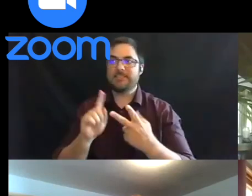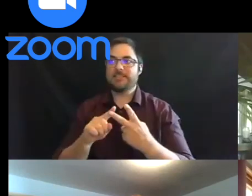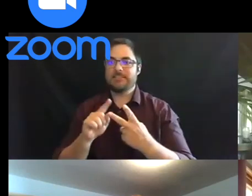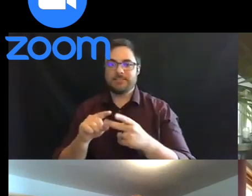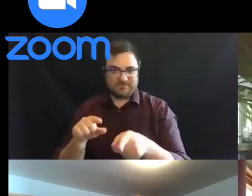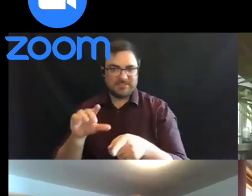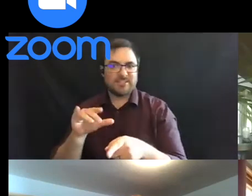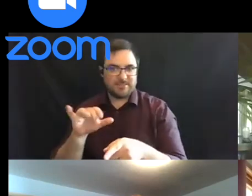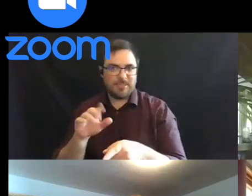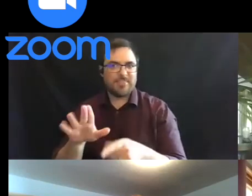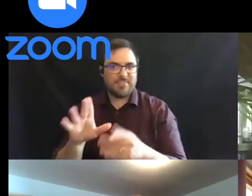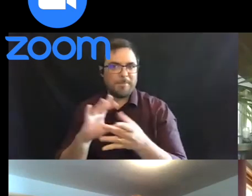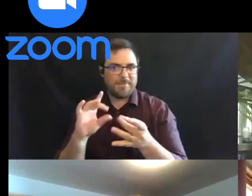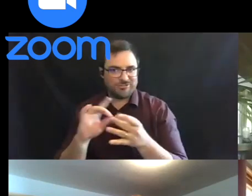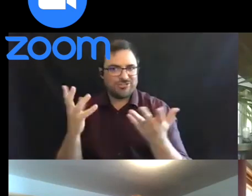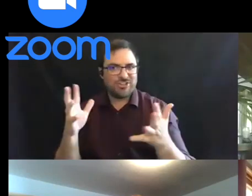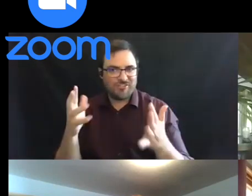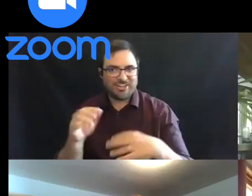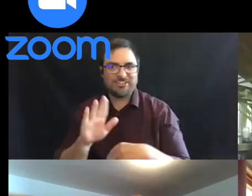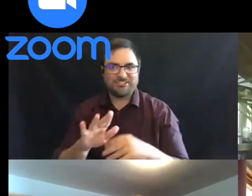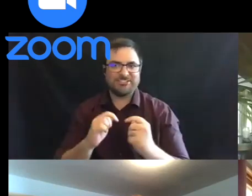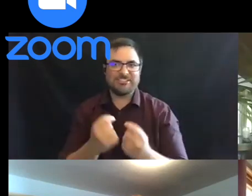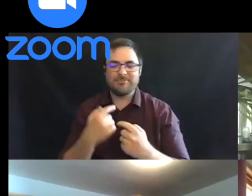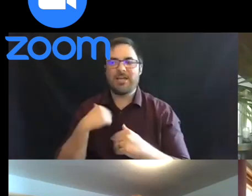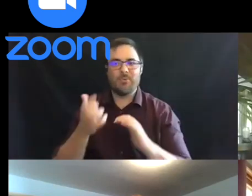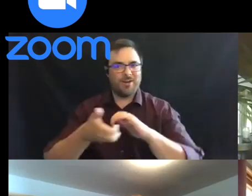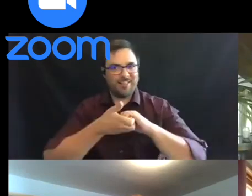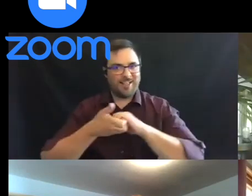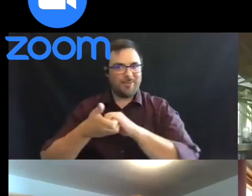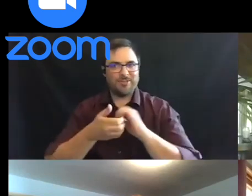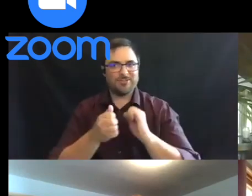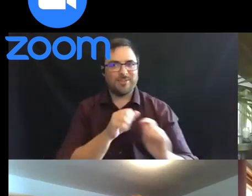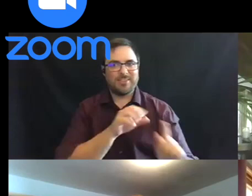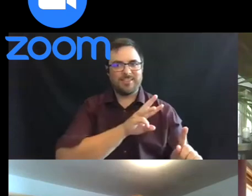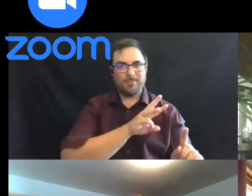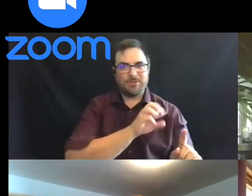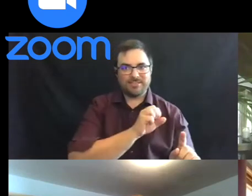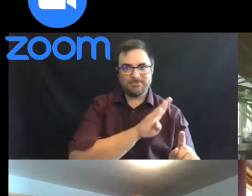mentioned, that's one of our collaborations with Sound Beginnings. Those will all be virtual and